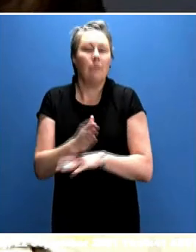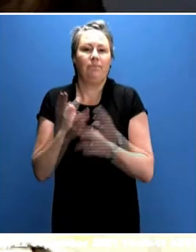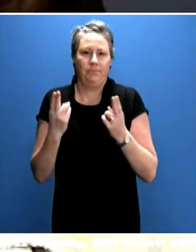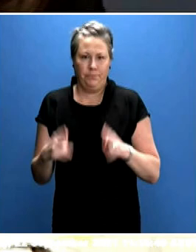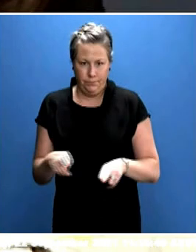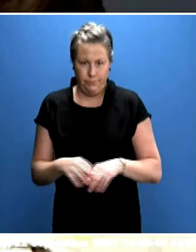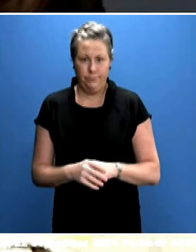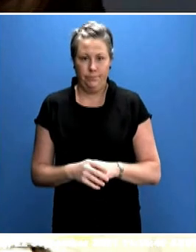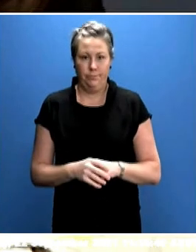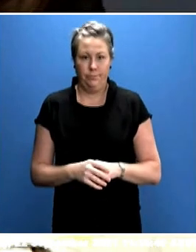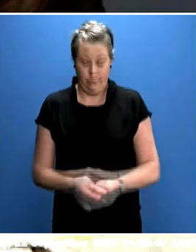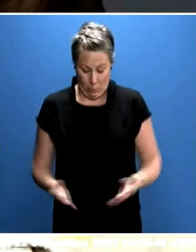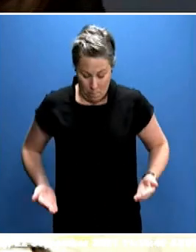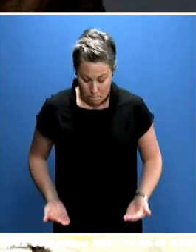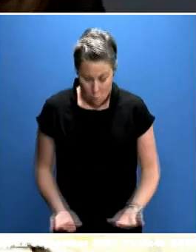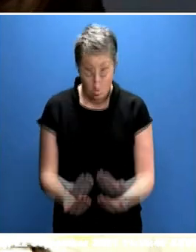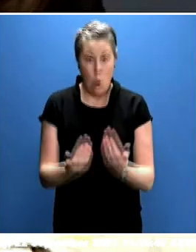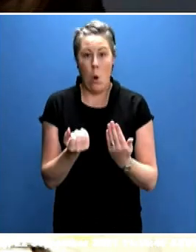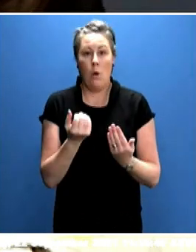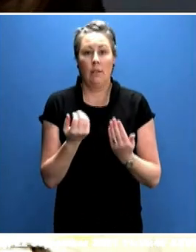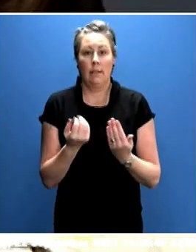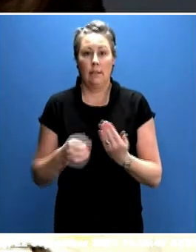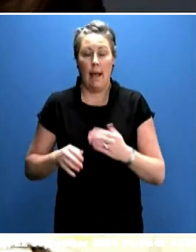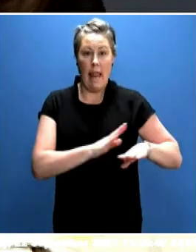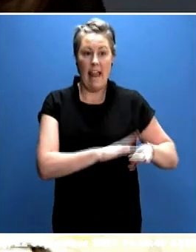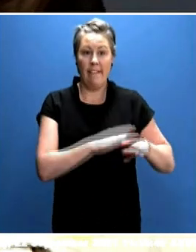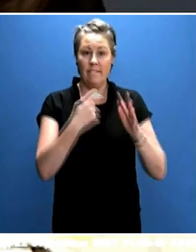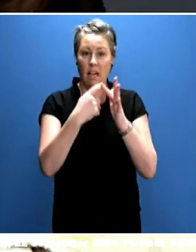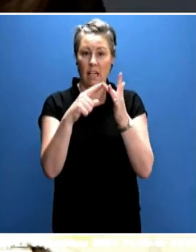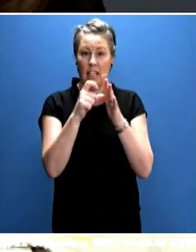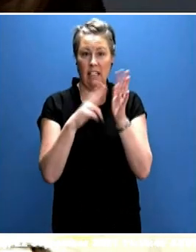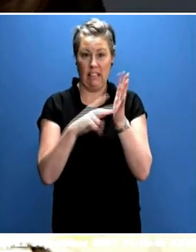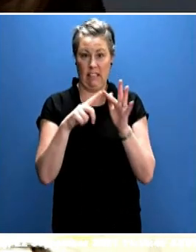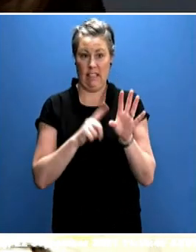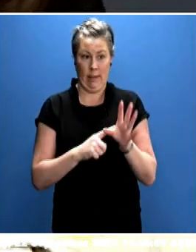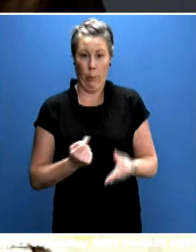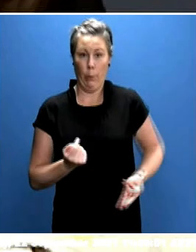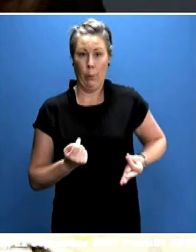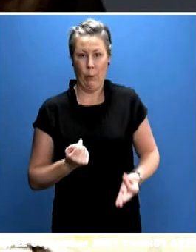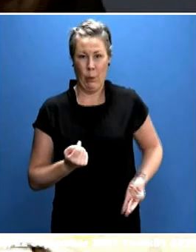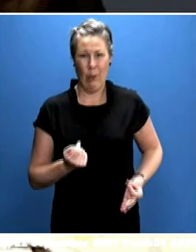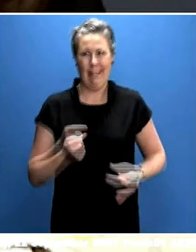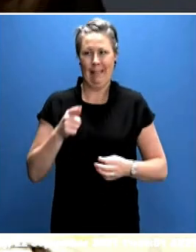The client was born without his left kidney, probably due to his mother's petrol sniffing.